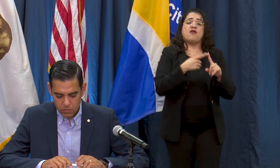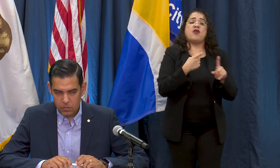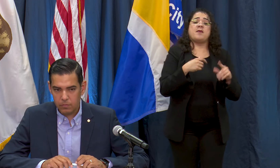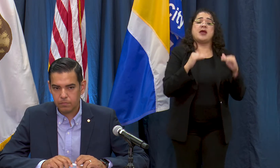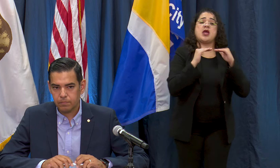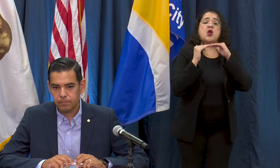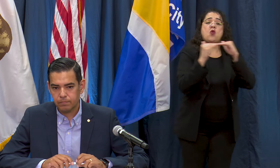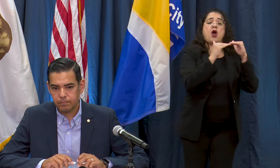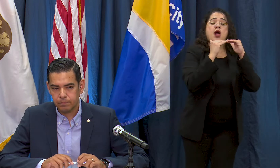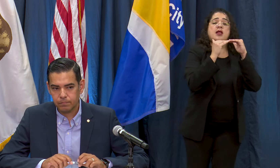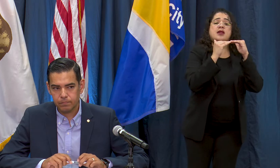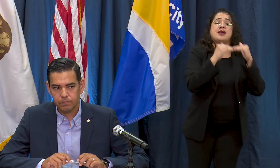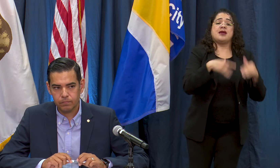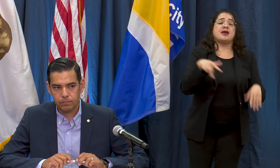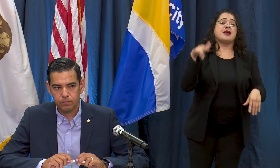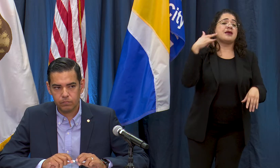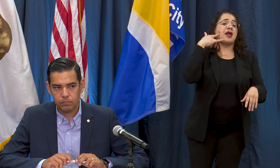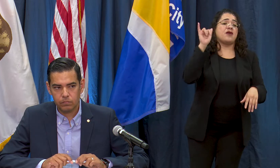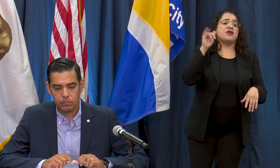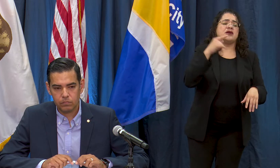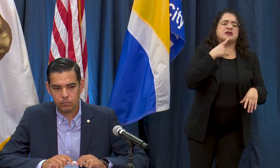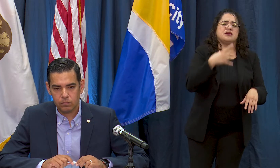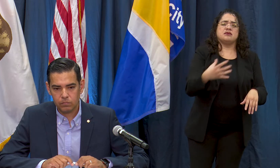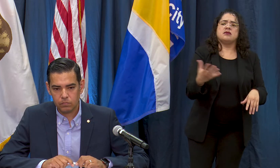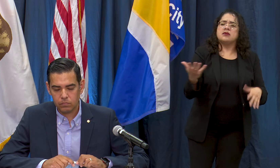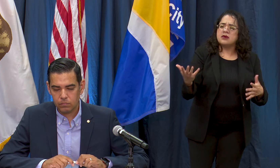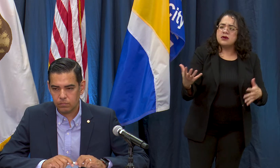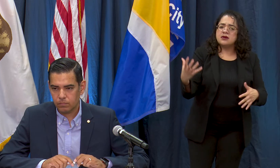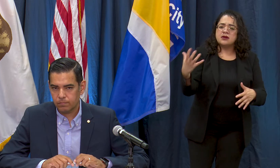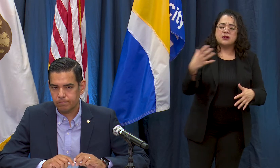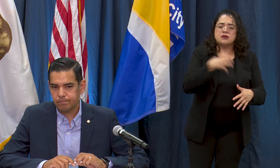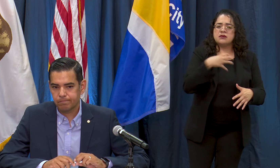that it was appalling that the community has to beg for this information from